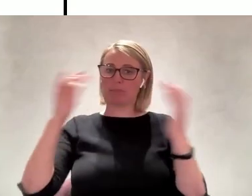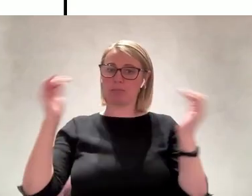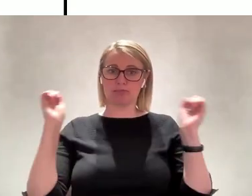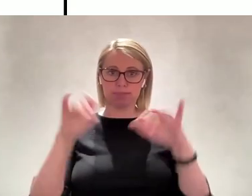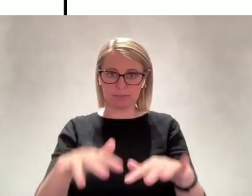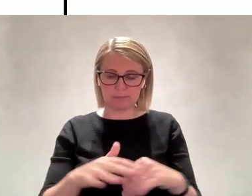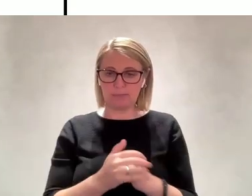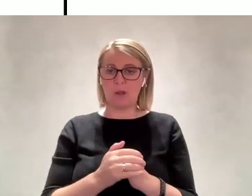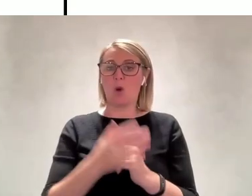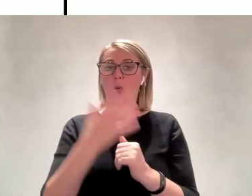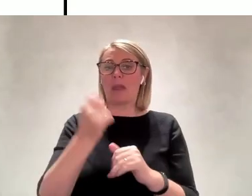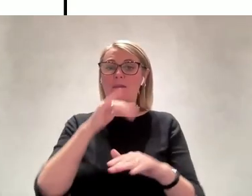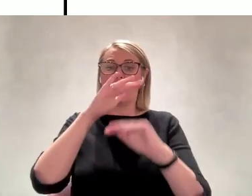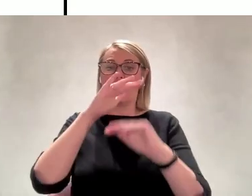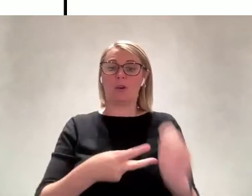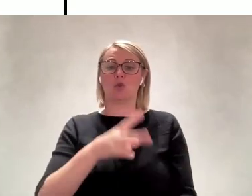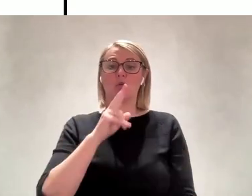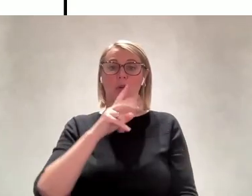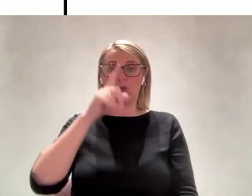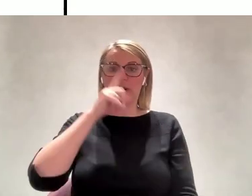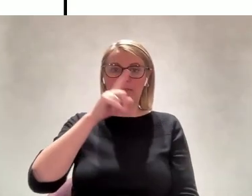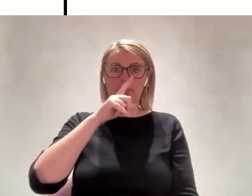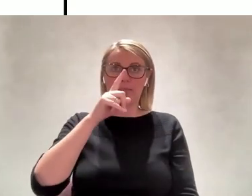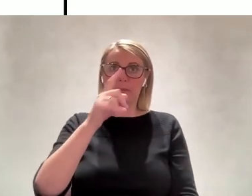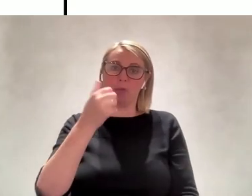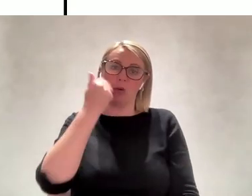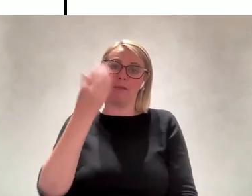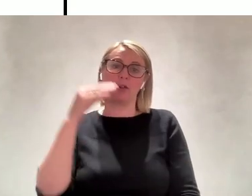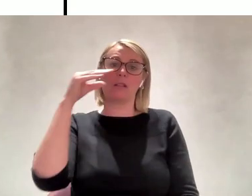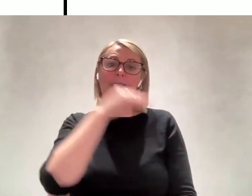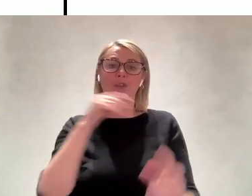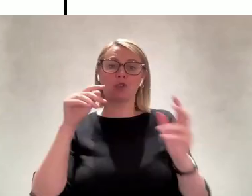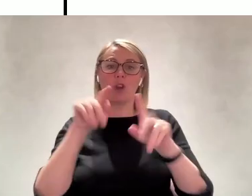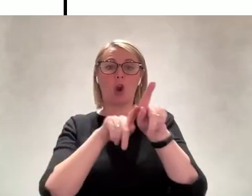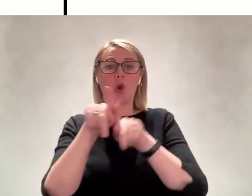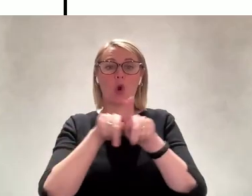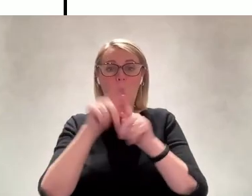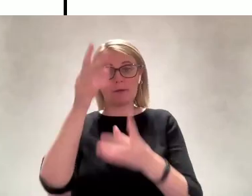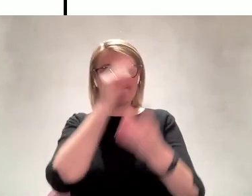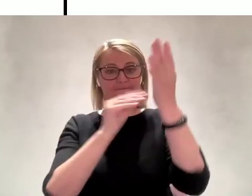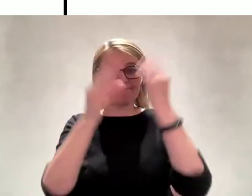We have over 200 people attend each Lunch and Learn with